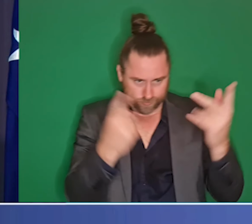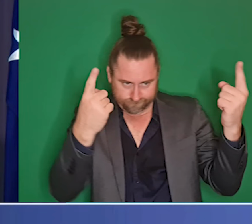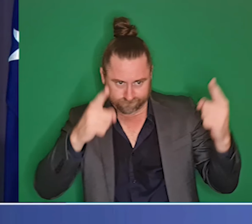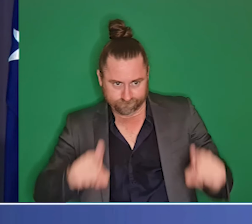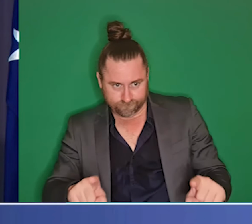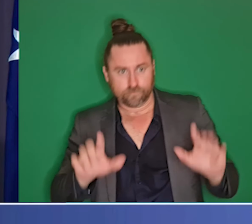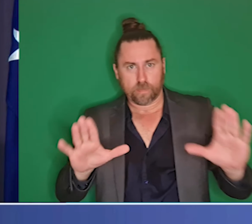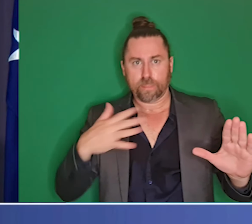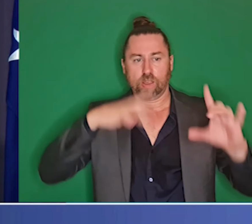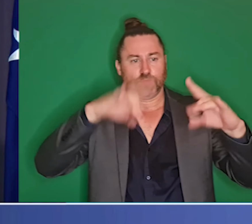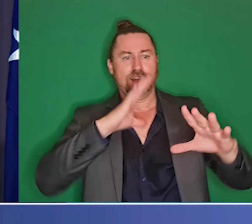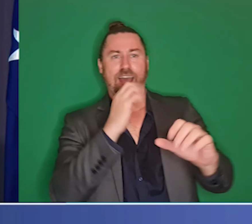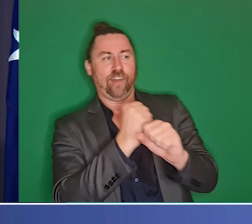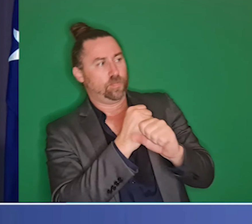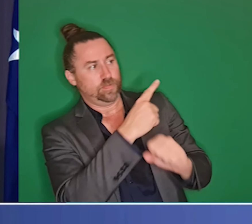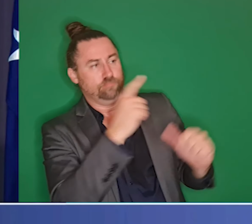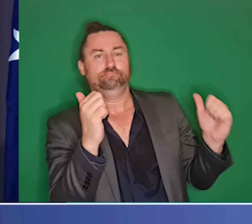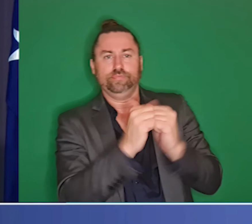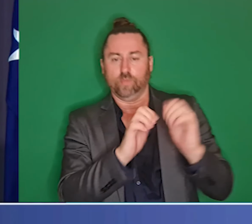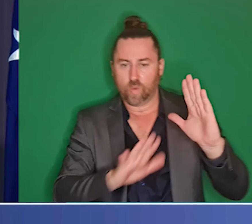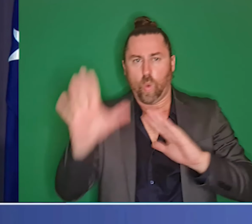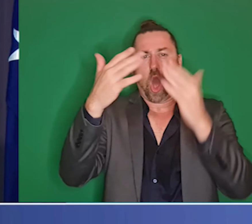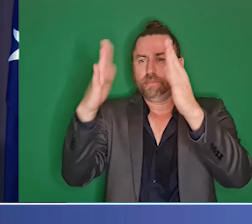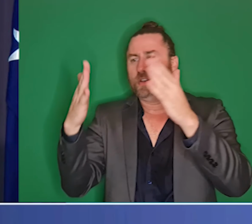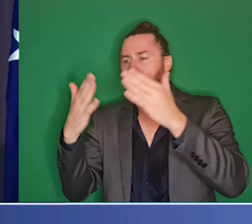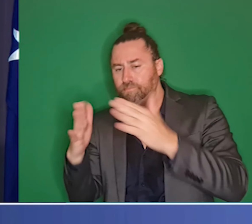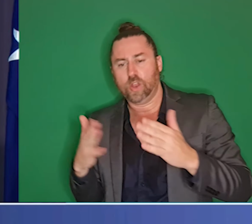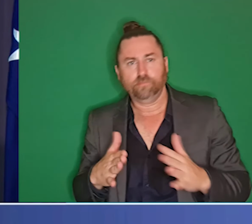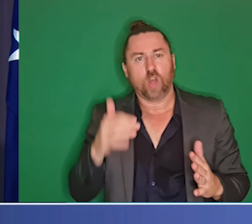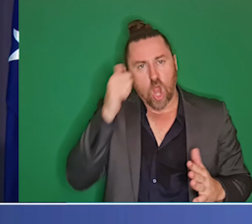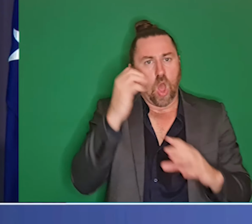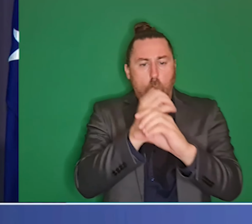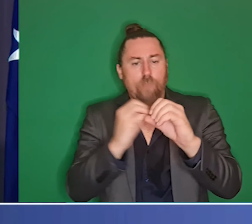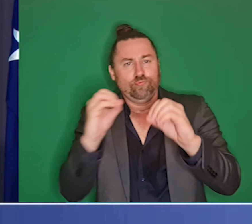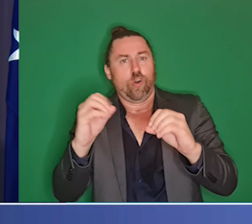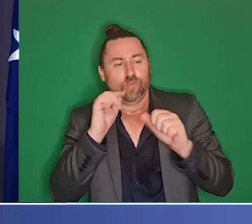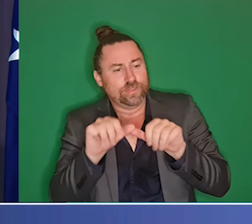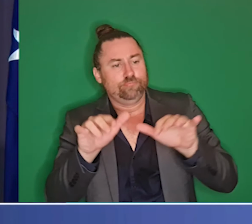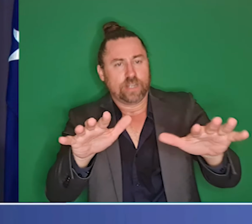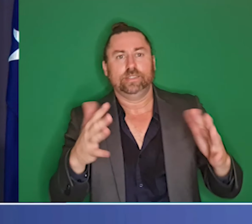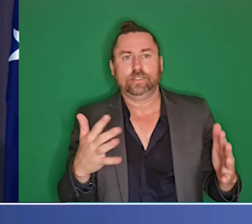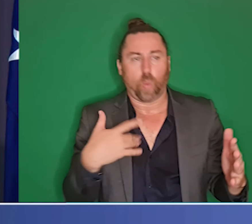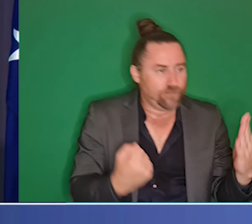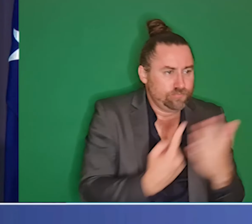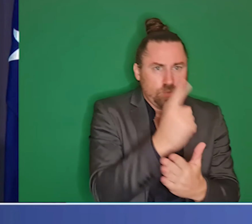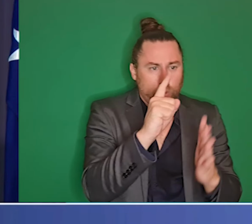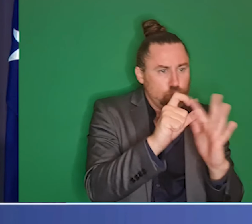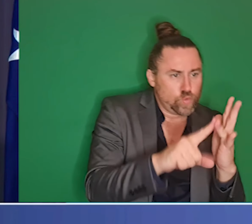and agreed at National Cabinet. And we're coping with that along the parameters that we have, using the levers we have in terms of control